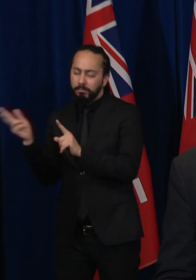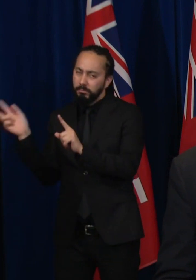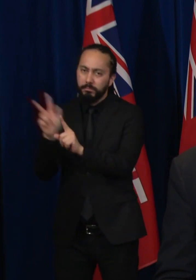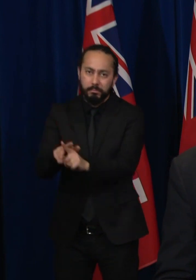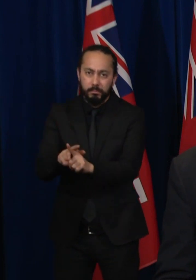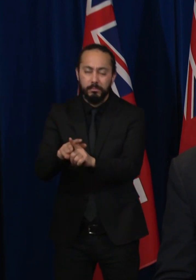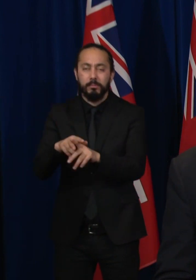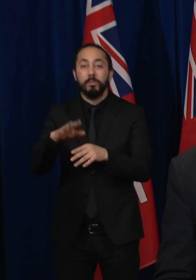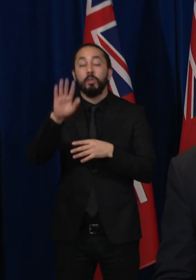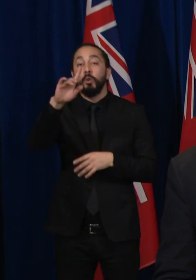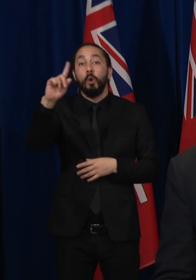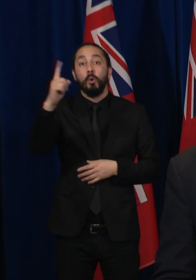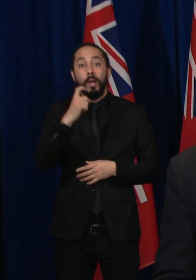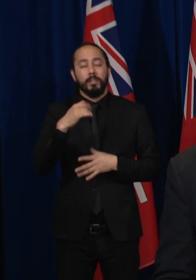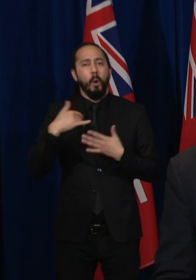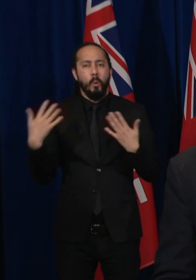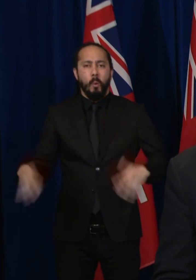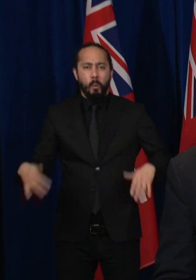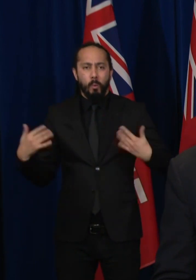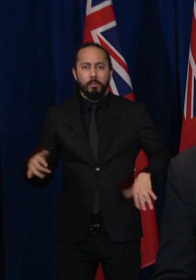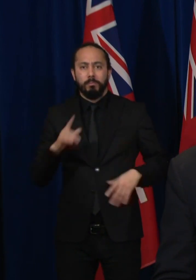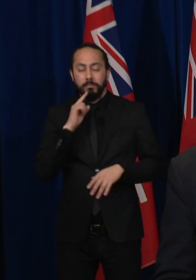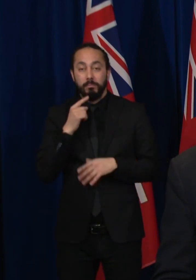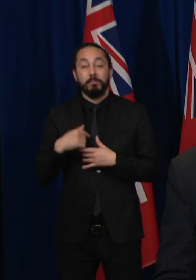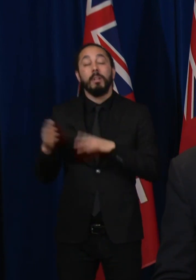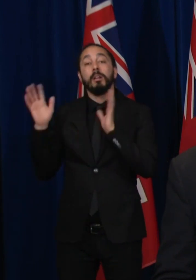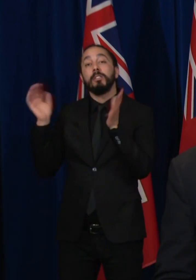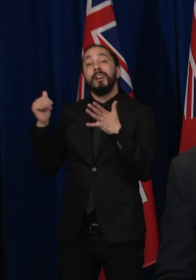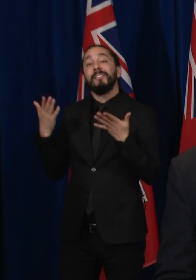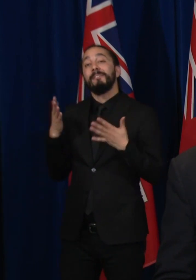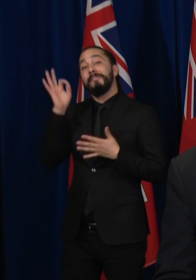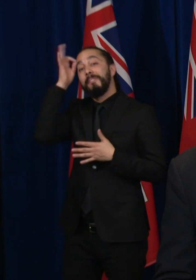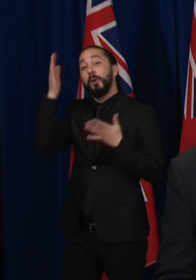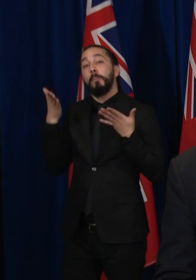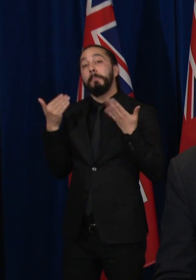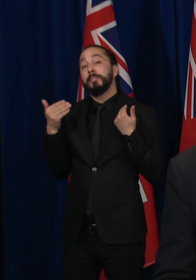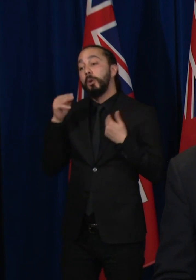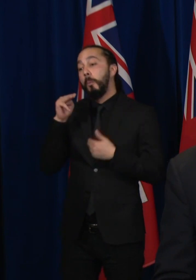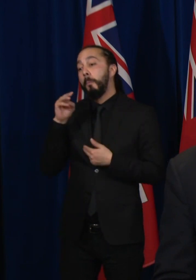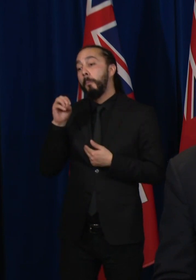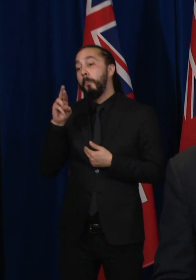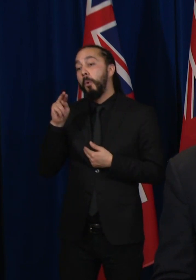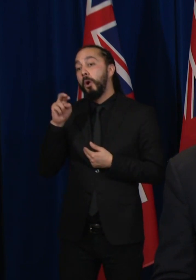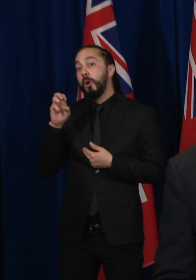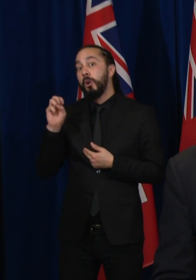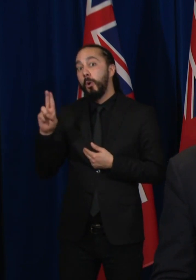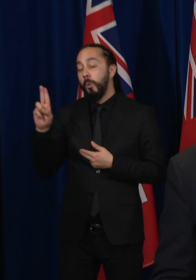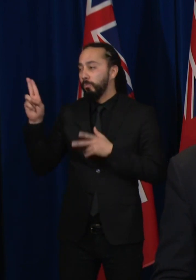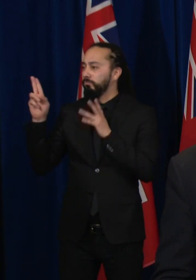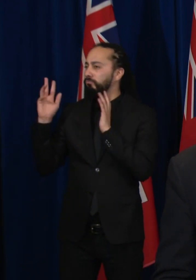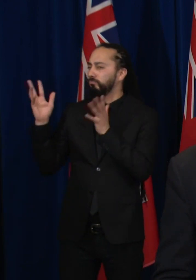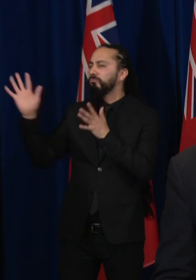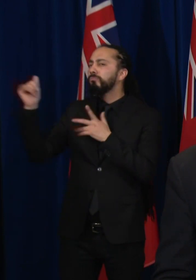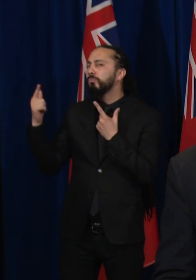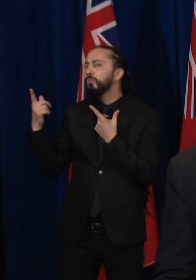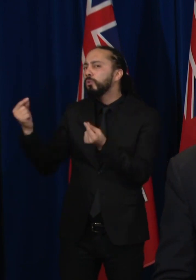good one. When you spoke to Bill Morneau this morning about the additional measures they were taking and clearly we are seeing forecasts